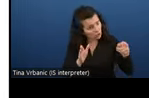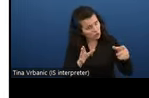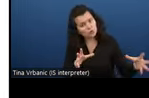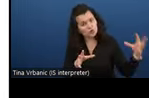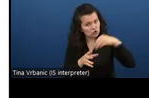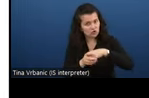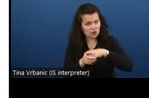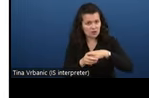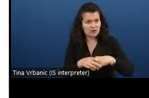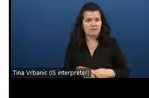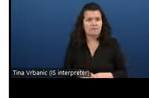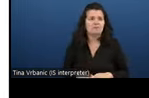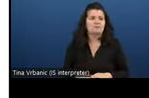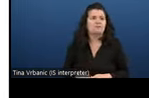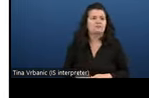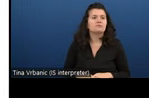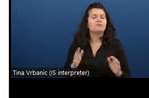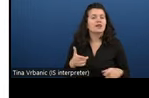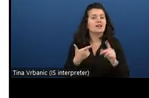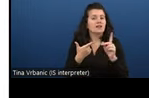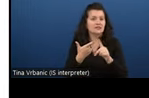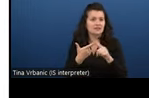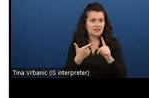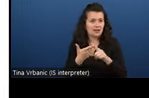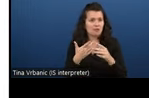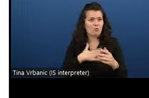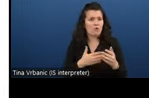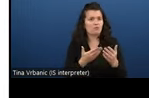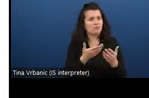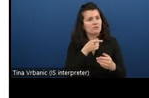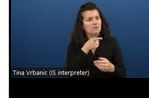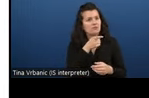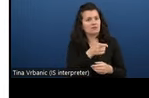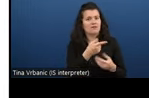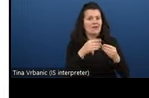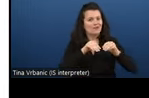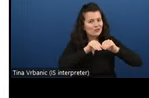that kind of equips that you're really wanting to have that that time the training of managers